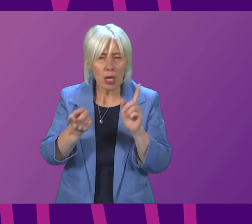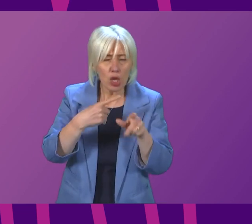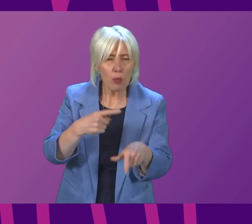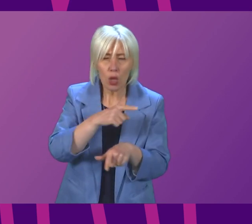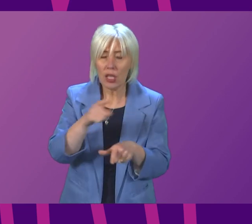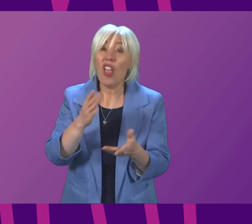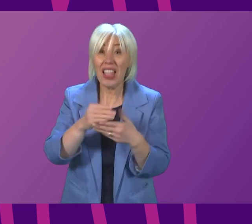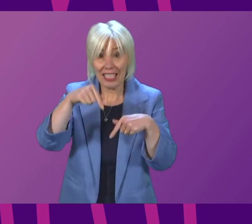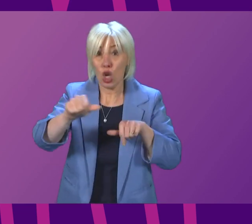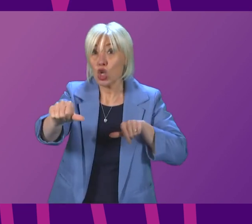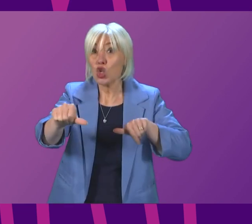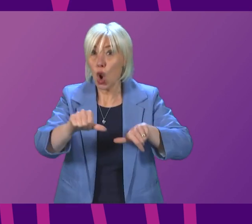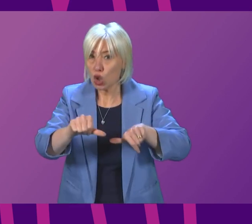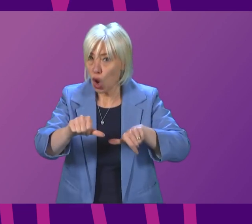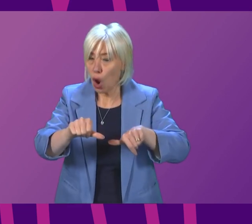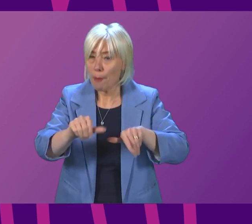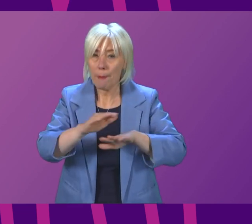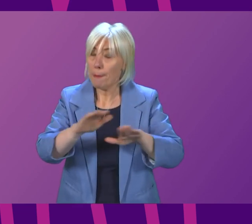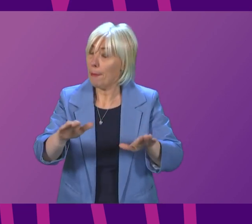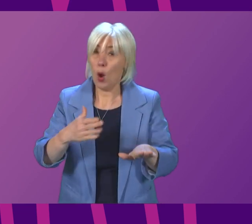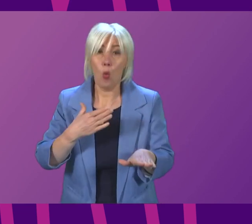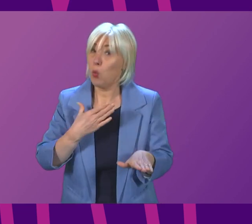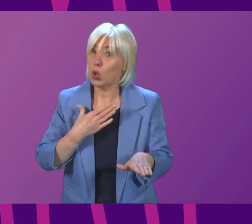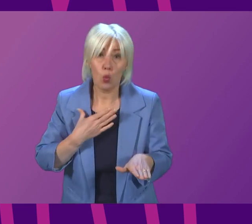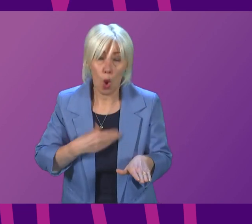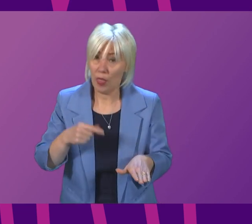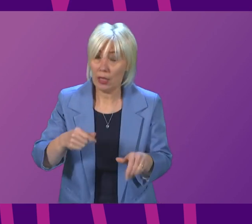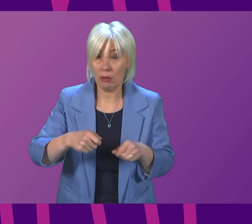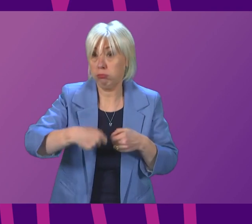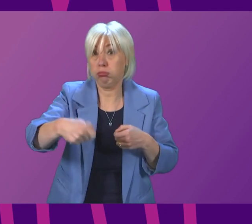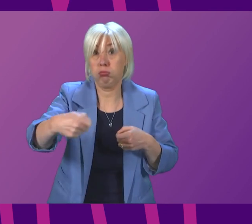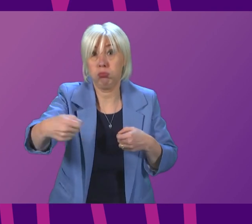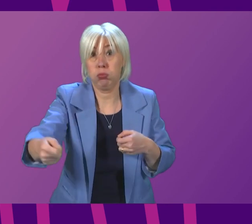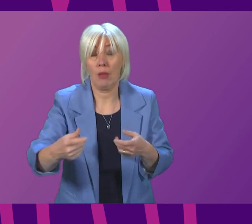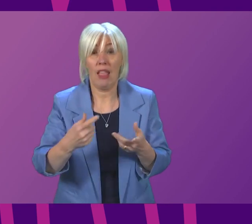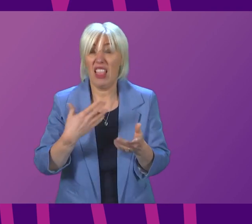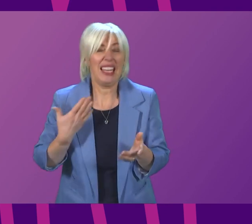The measure is a short-term one. Nobody wants or will allow it to be in place for longer than is necessary, and we will